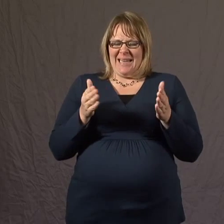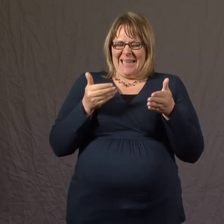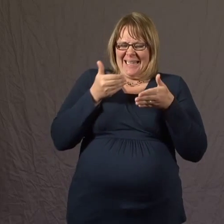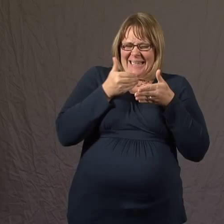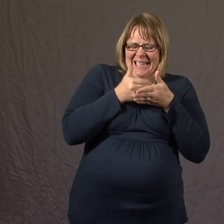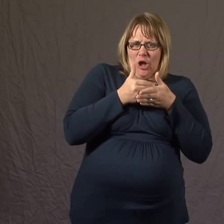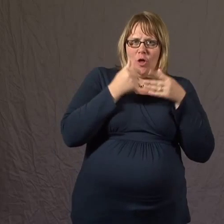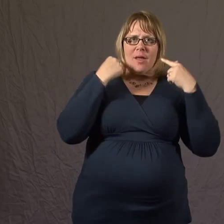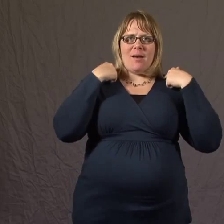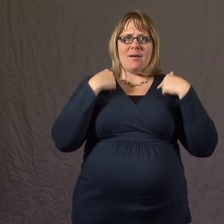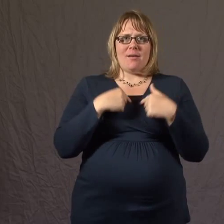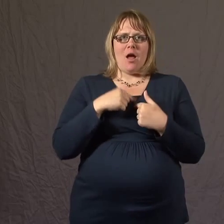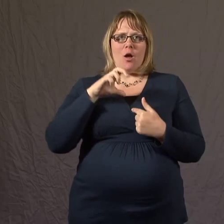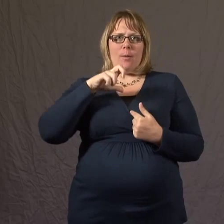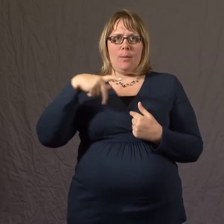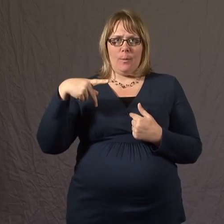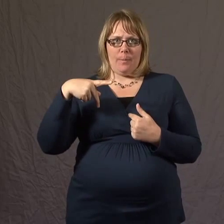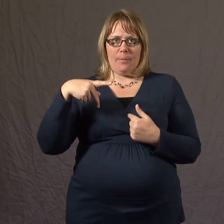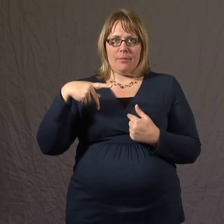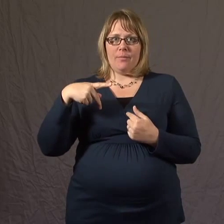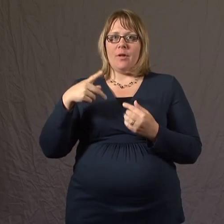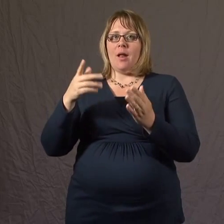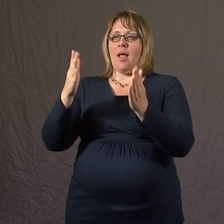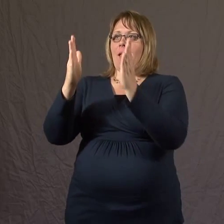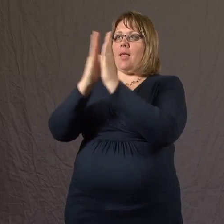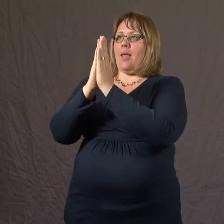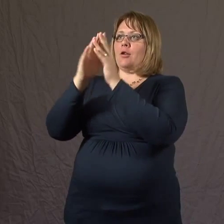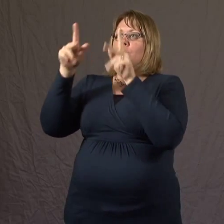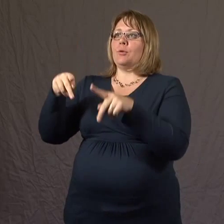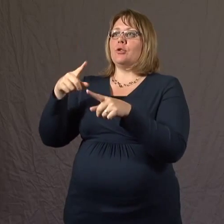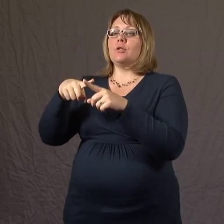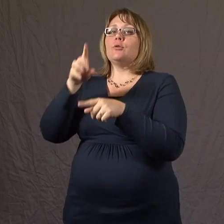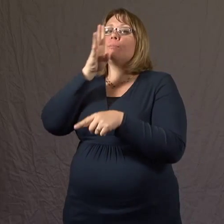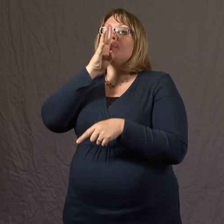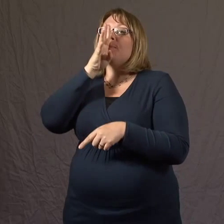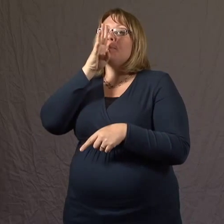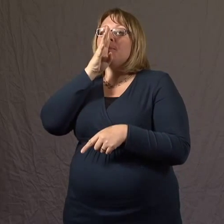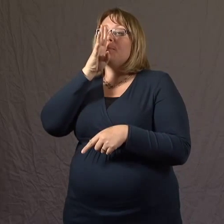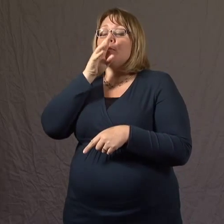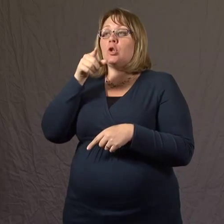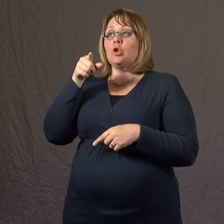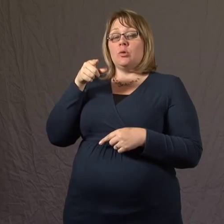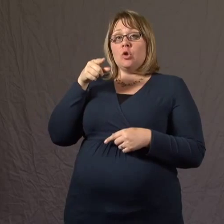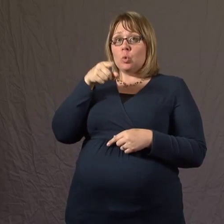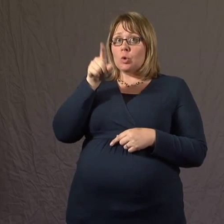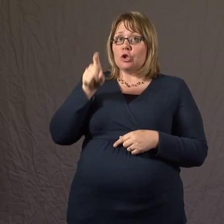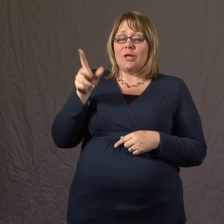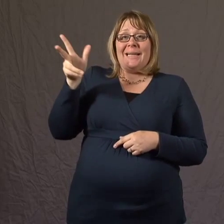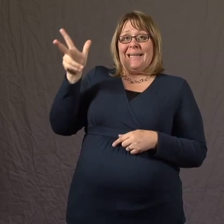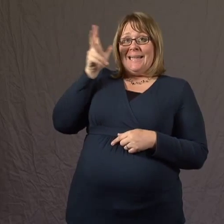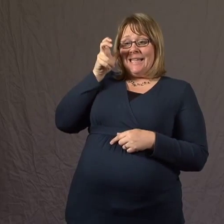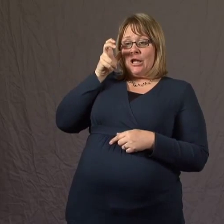But move the induction receiver closer to the neckloop, then ask the person to speak